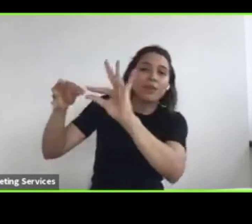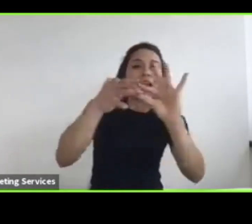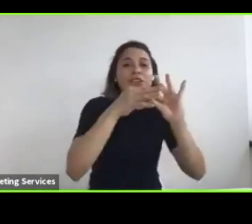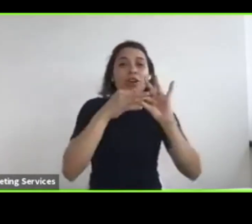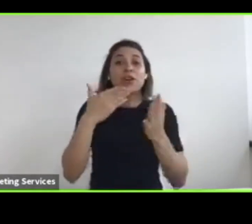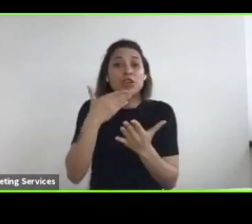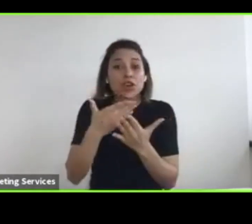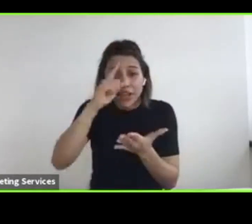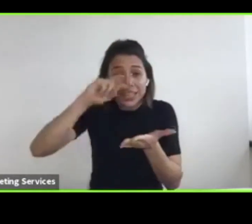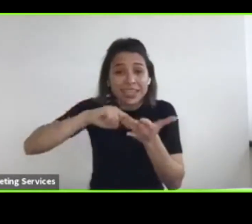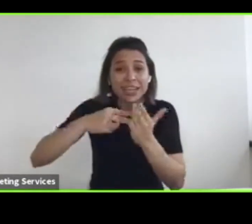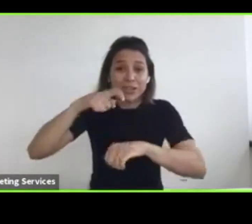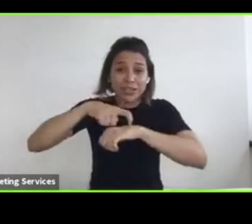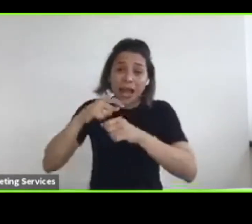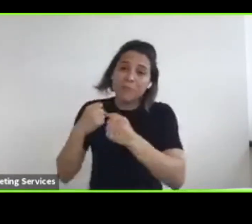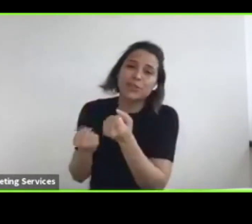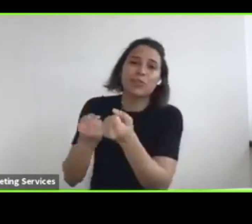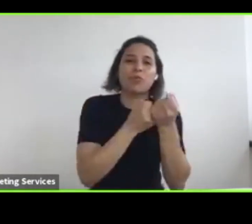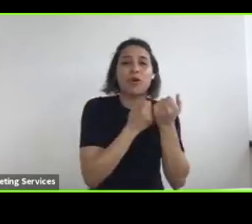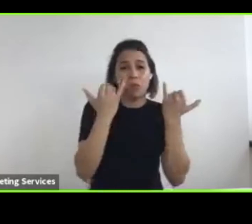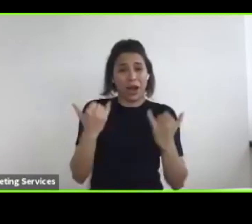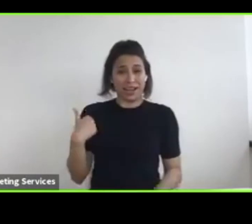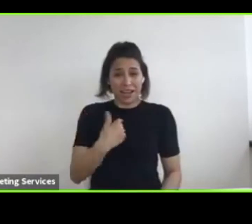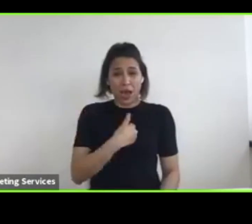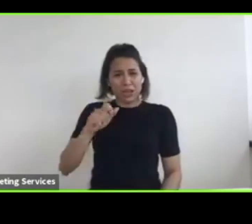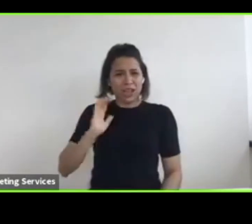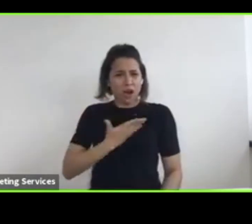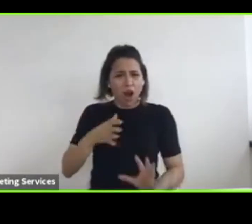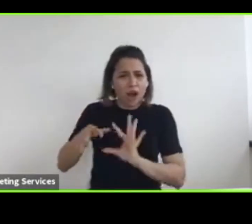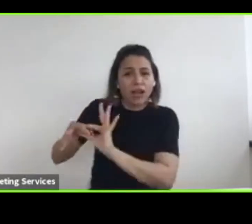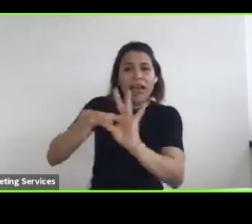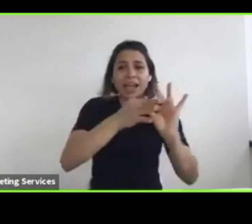WE NEED OUR COLLECTIVE INTENTIONS AND TIME TURNED TOWARD ONE ANOTHER AND INTO